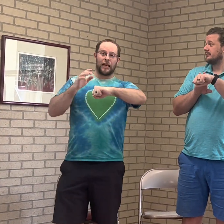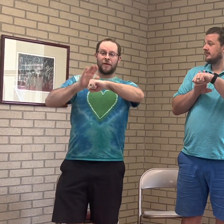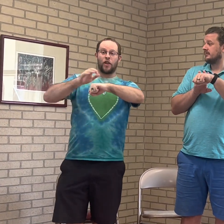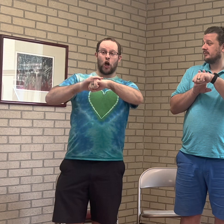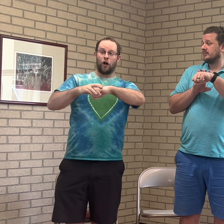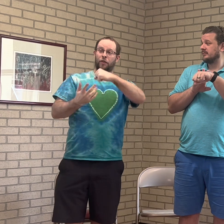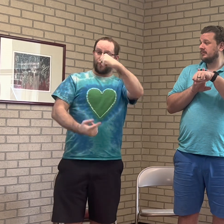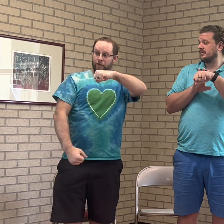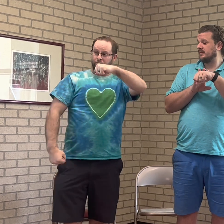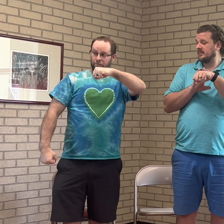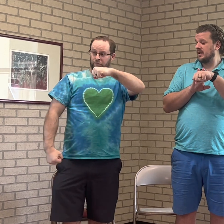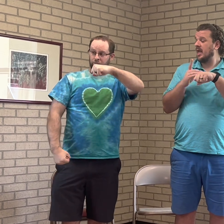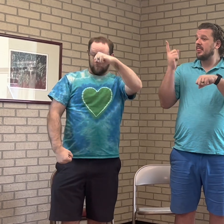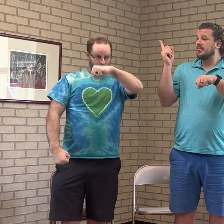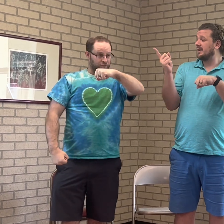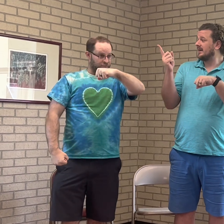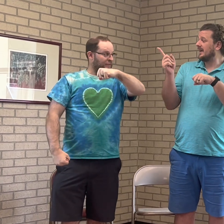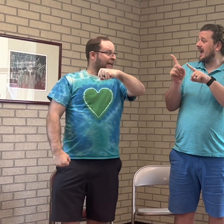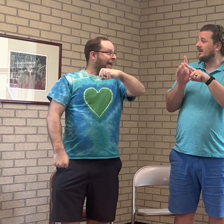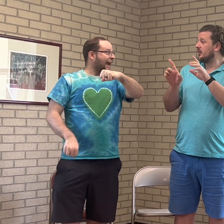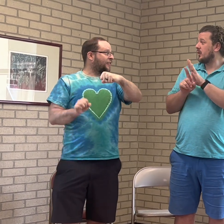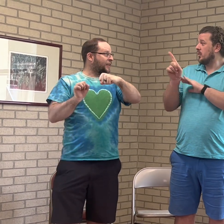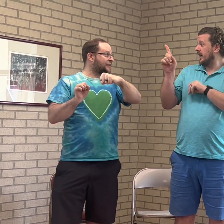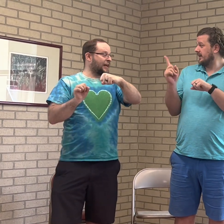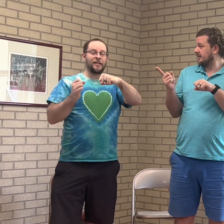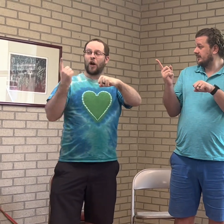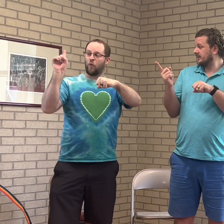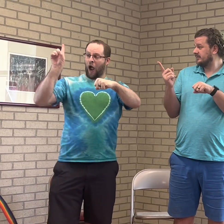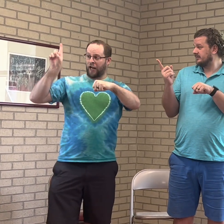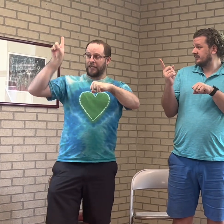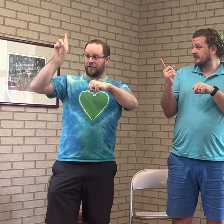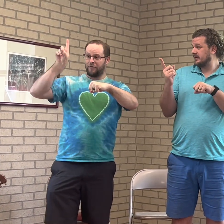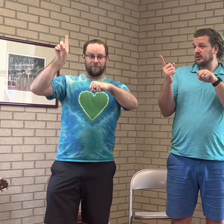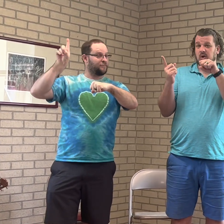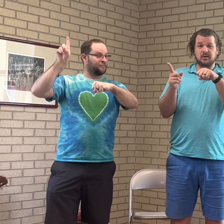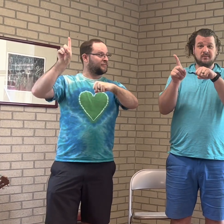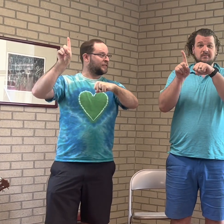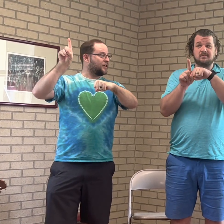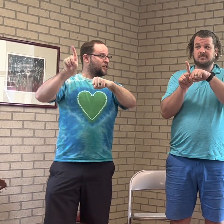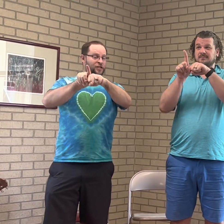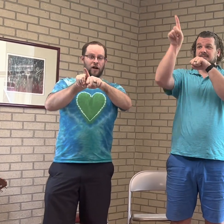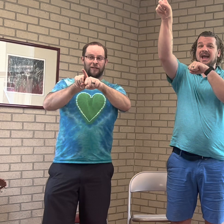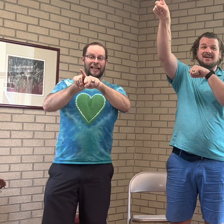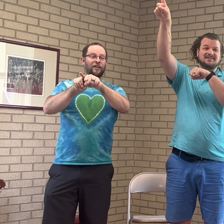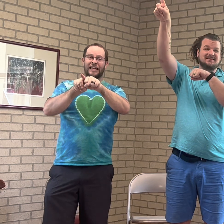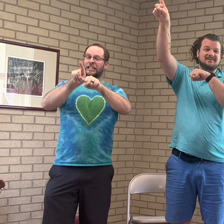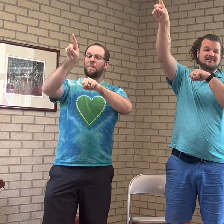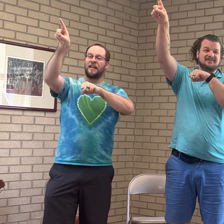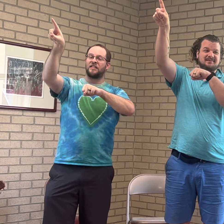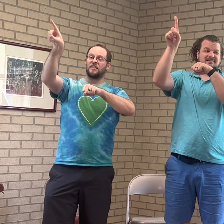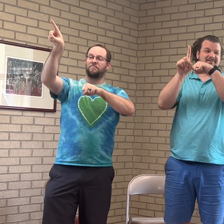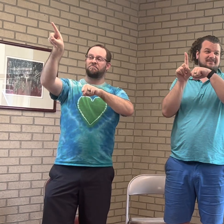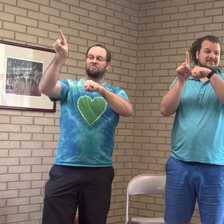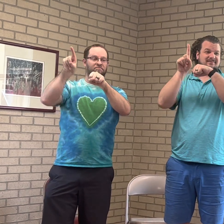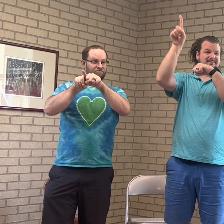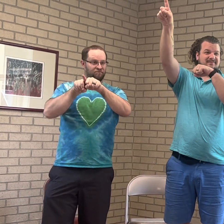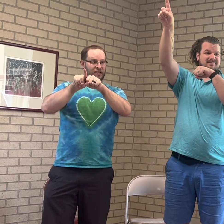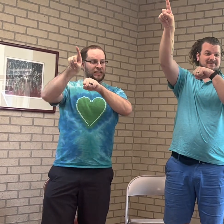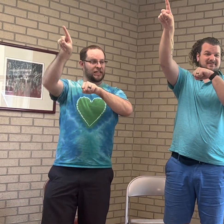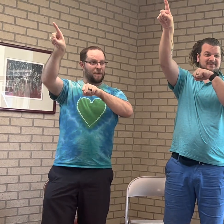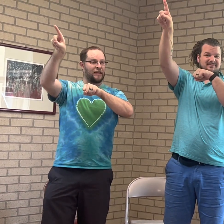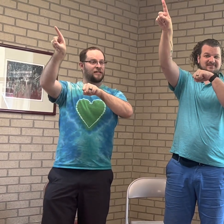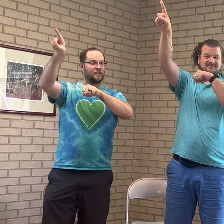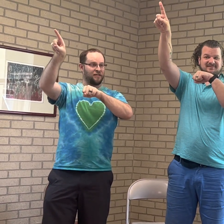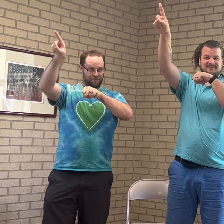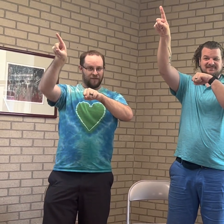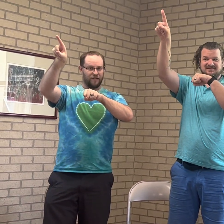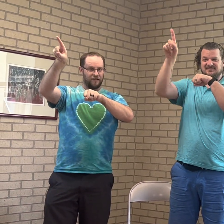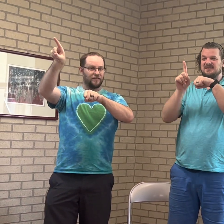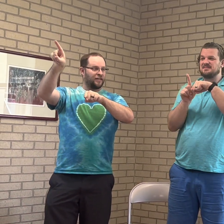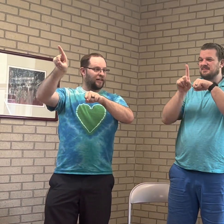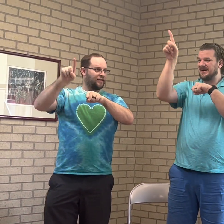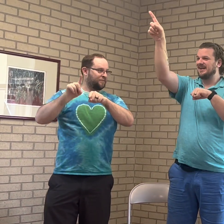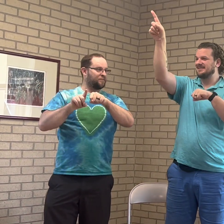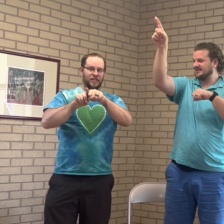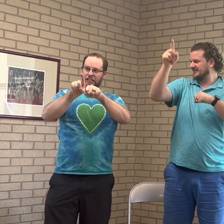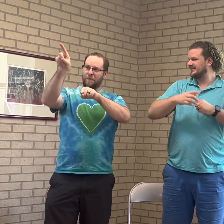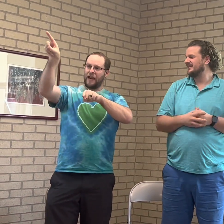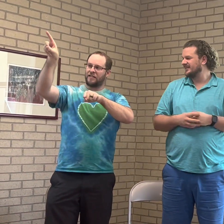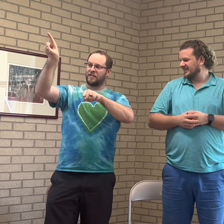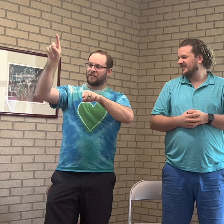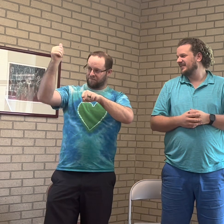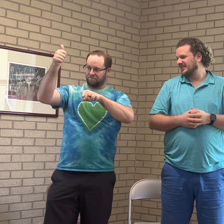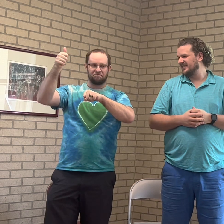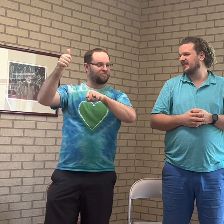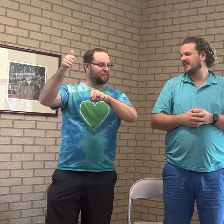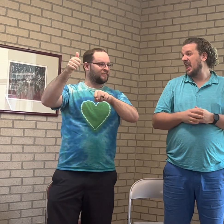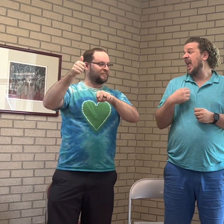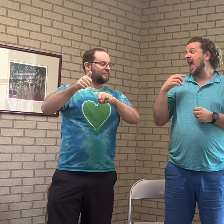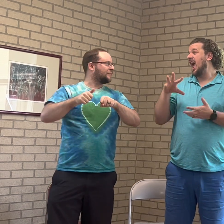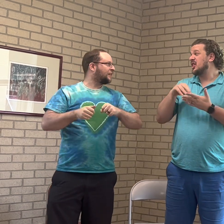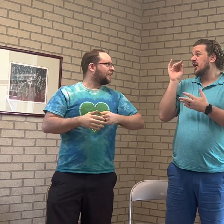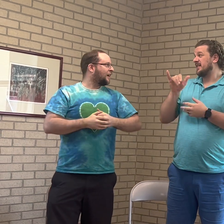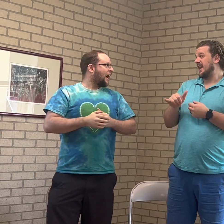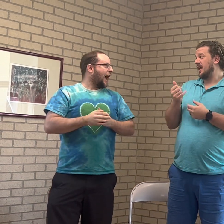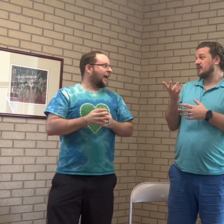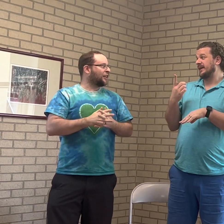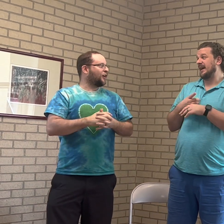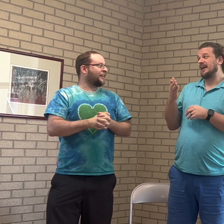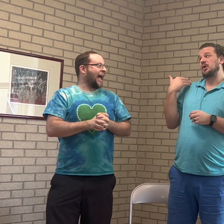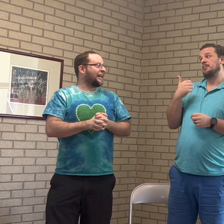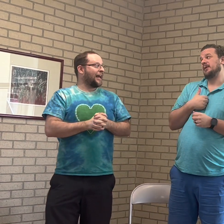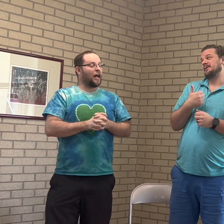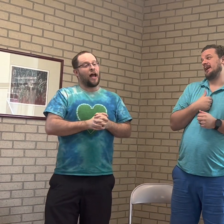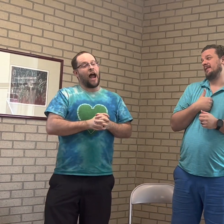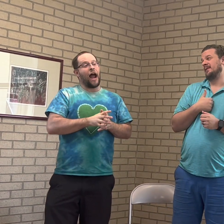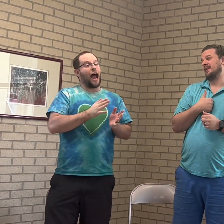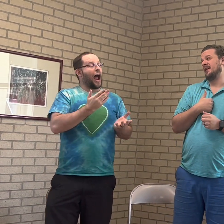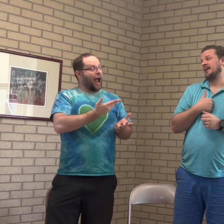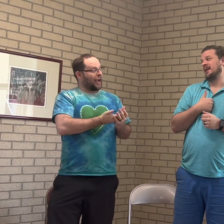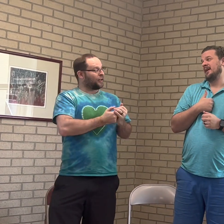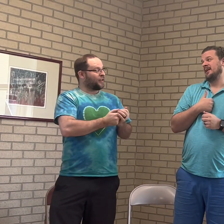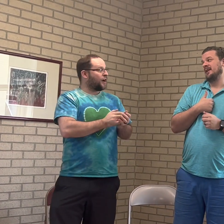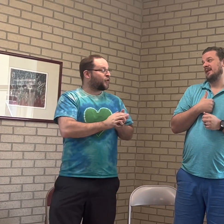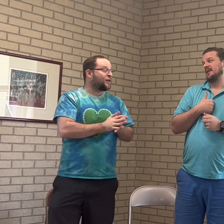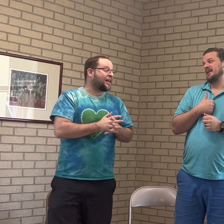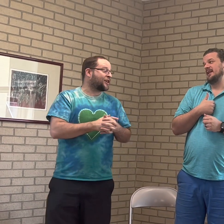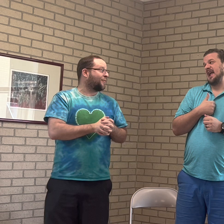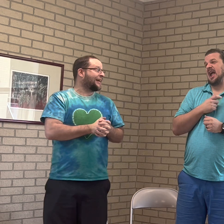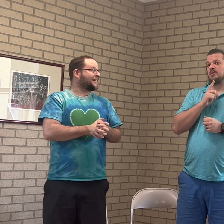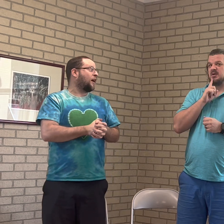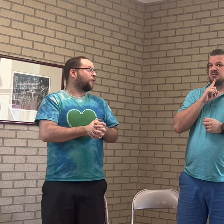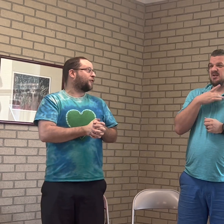to be the Earth and this is a rocket so literally space. I learned that a few days ago myself